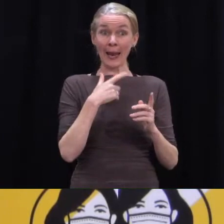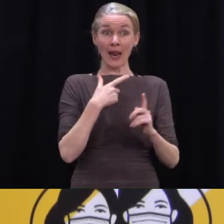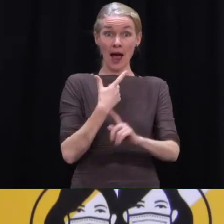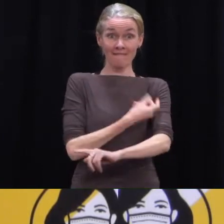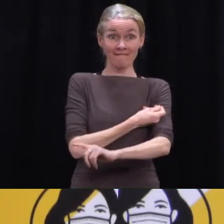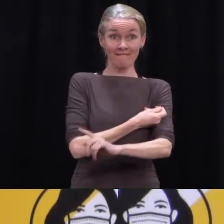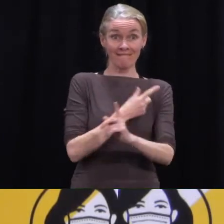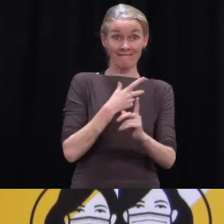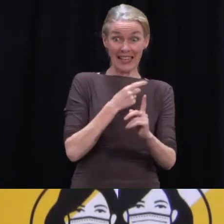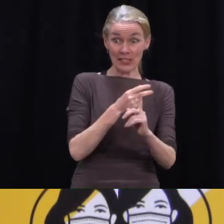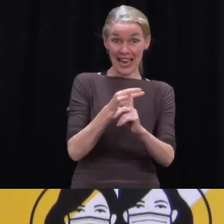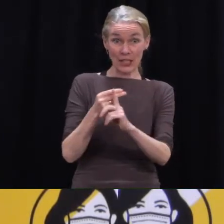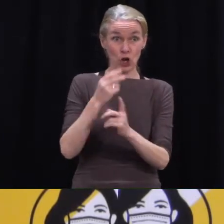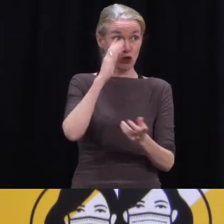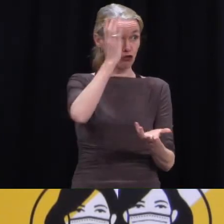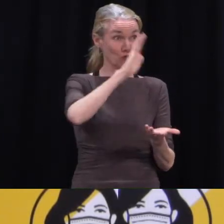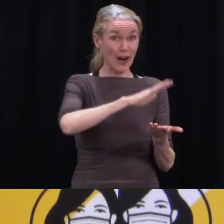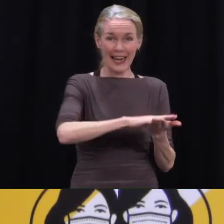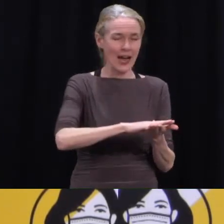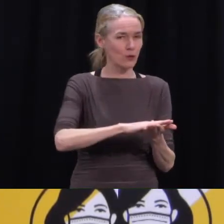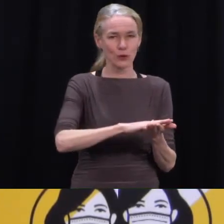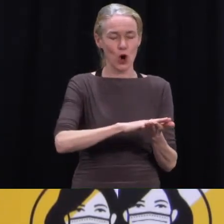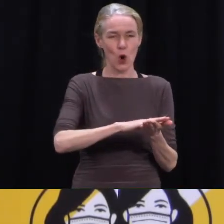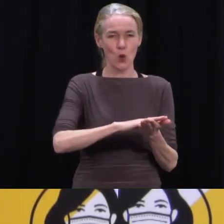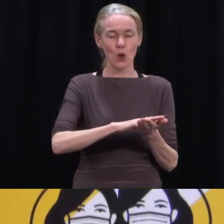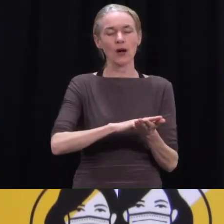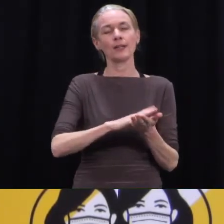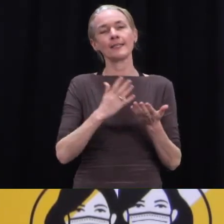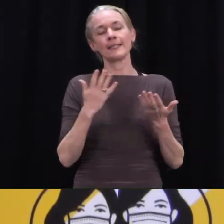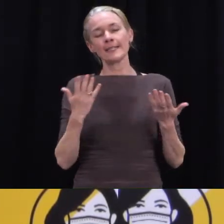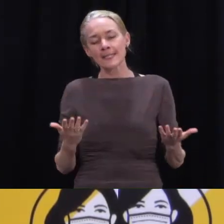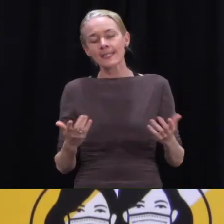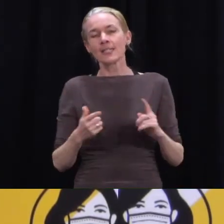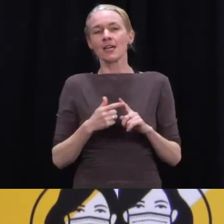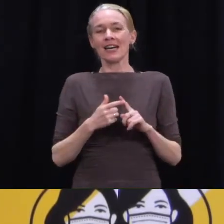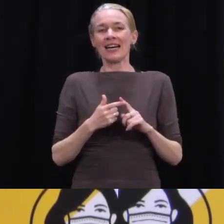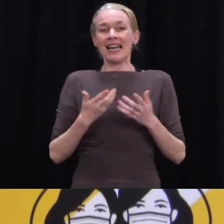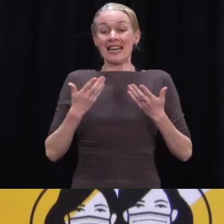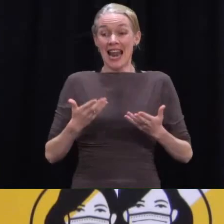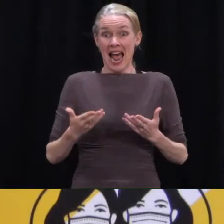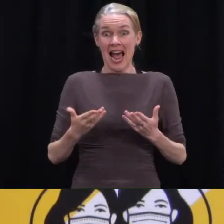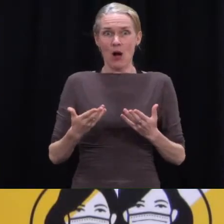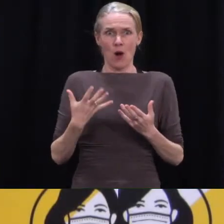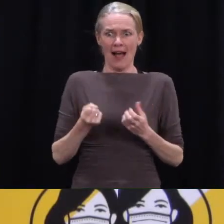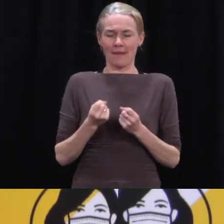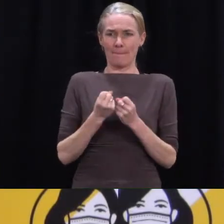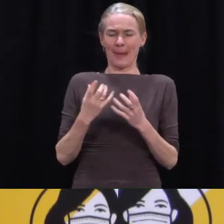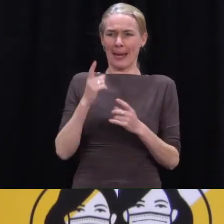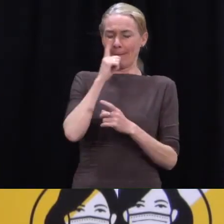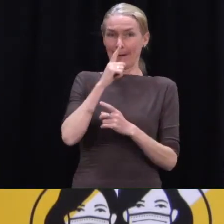not going to run out. We may find ourselves in a position